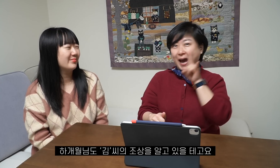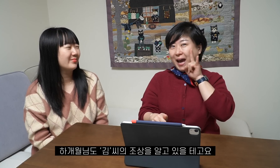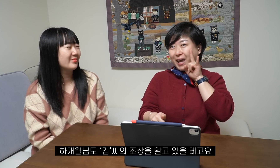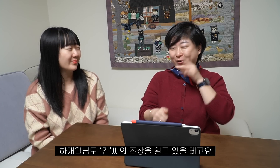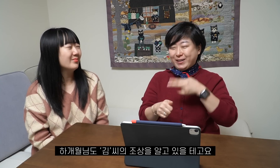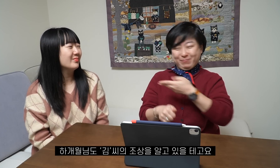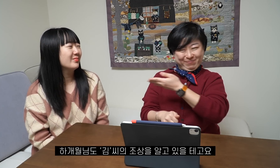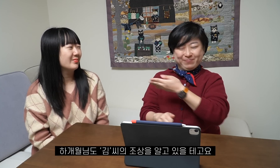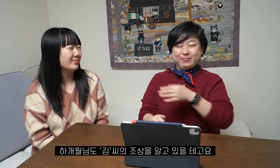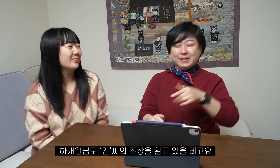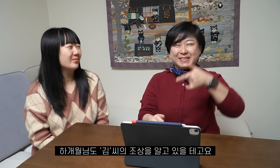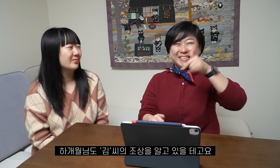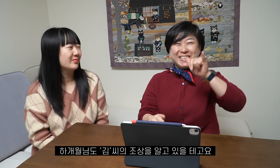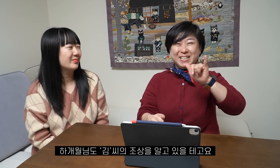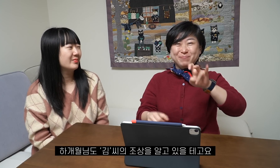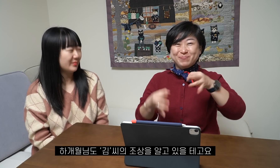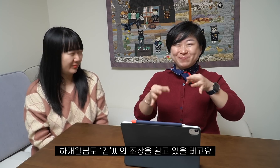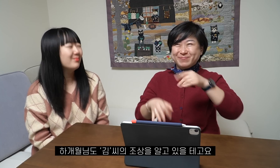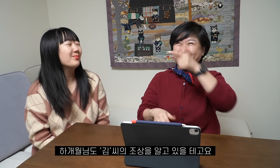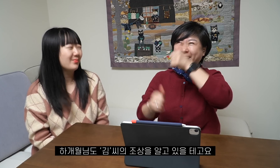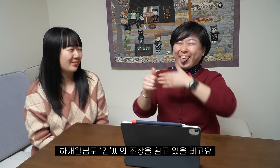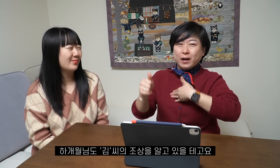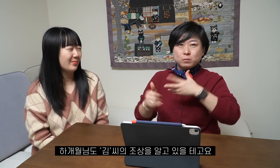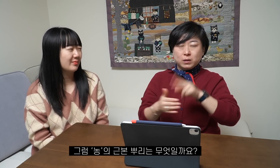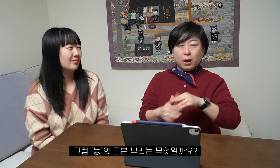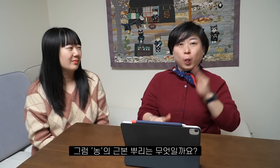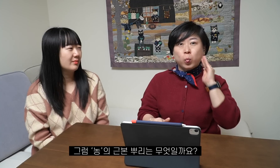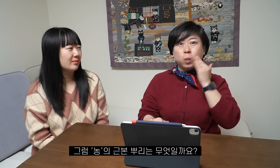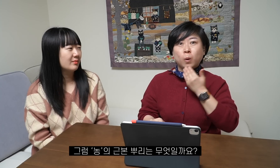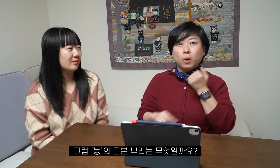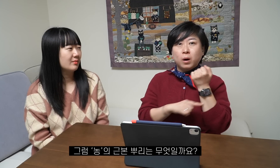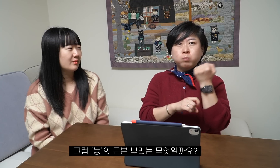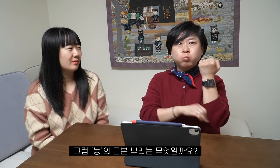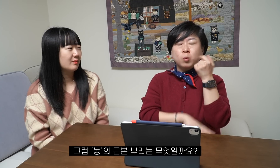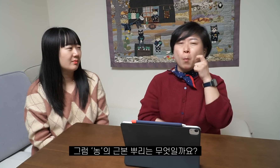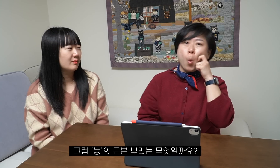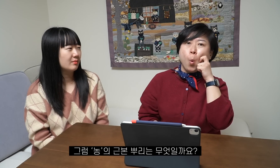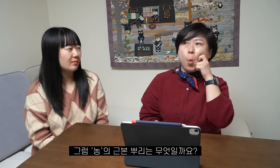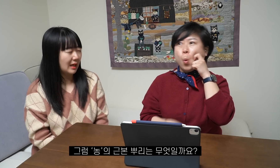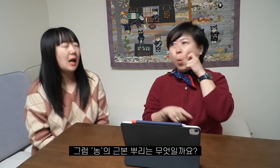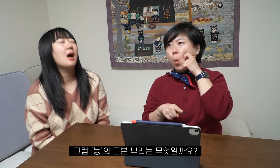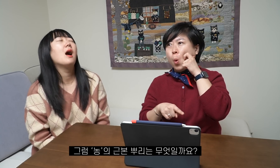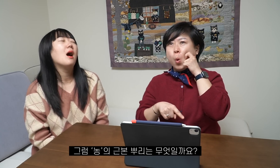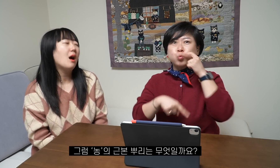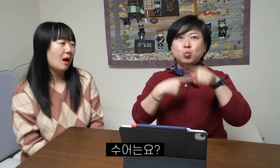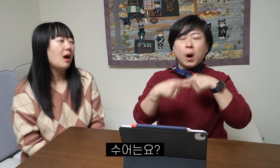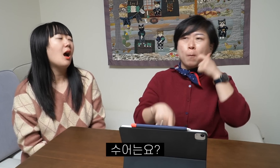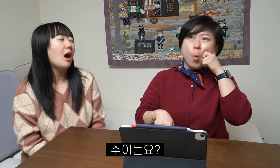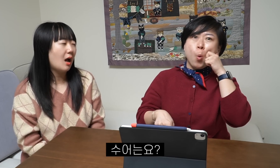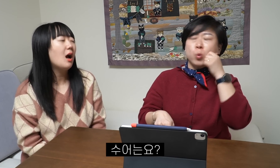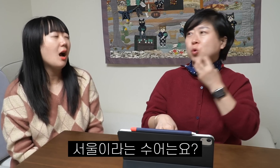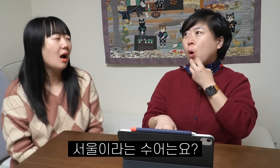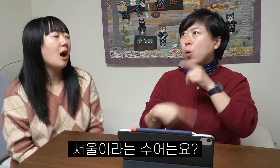hamonthly must also know Kim's ancestors. So what is the root of ‘deaf’? What is sign language?